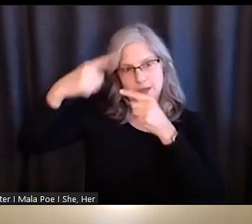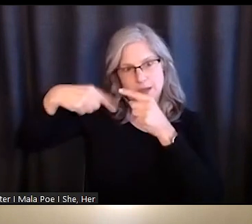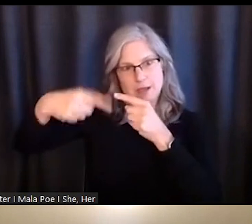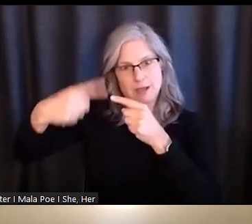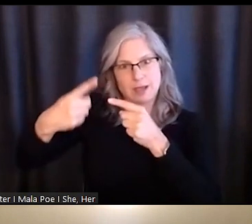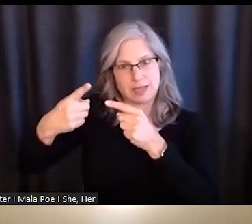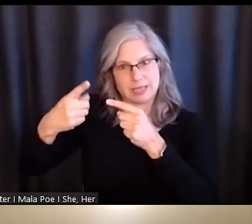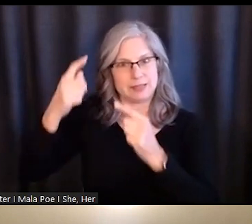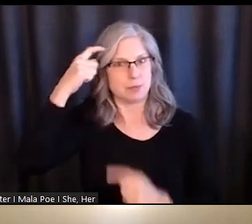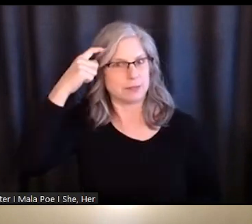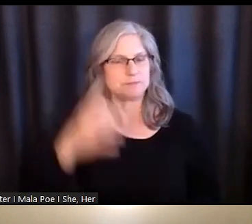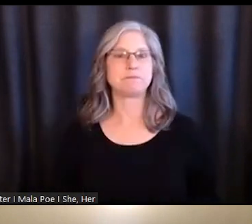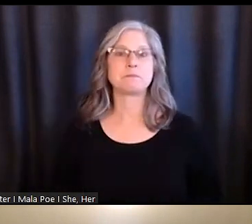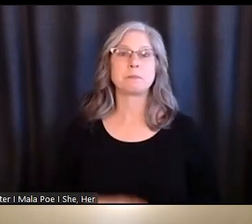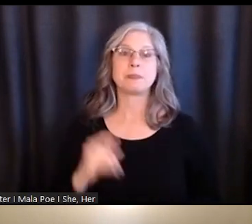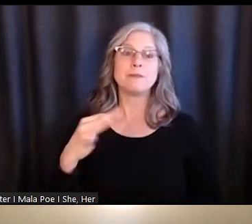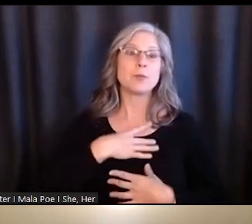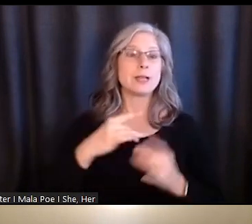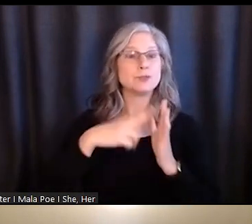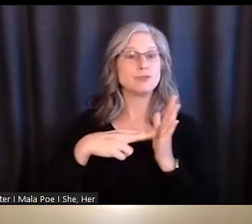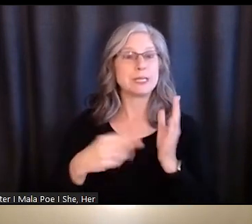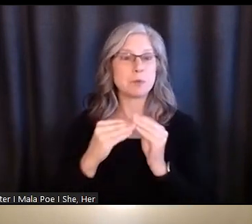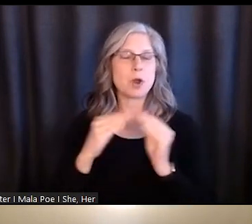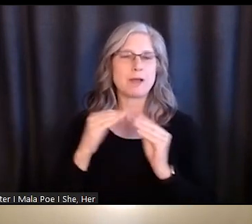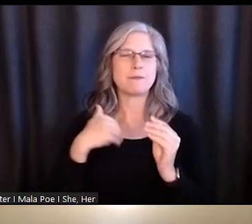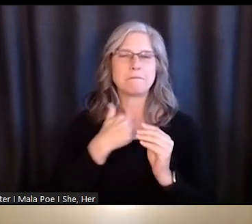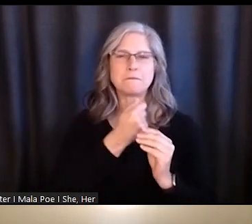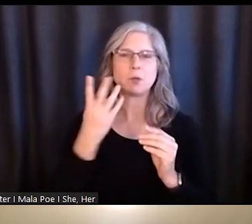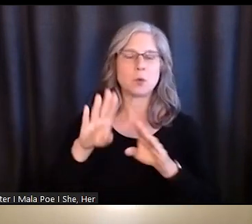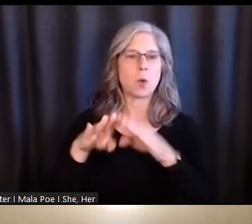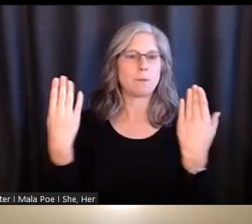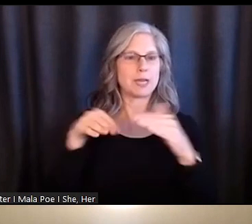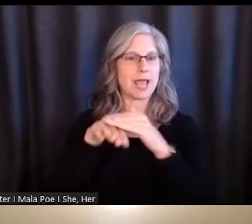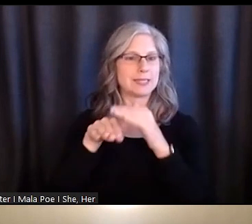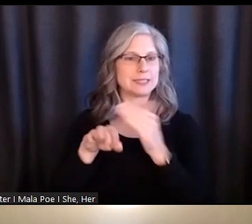If you would like to read more about these, I have a couple of open access papers that you can